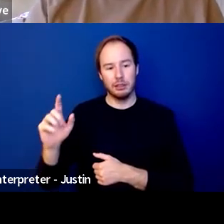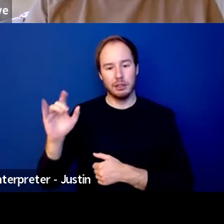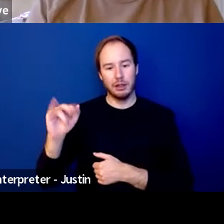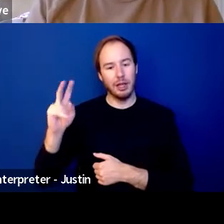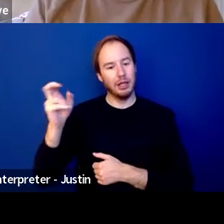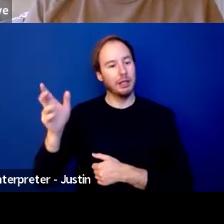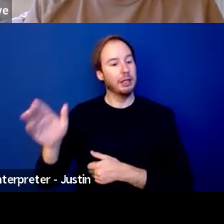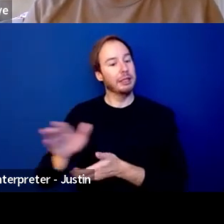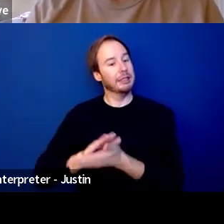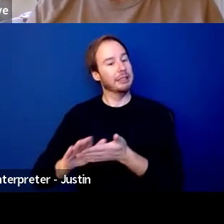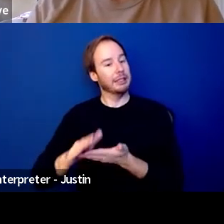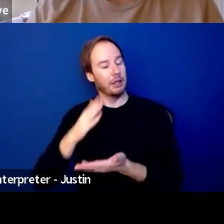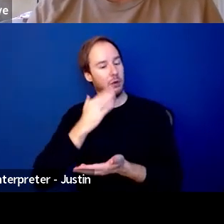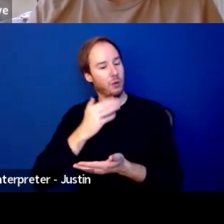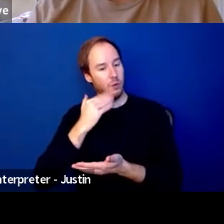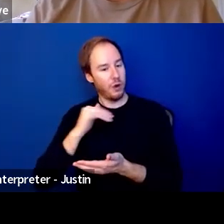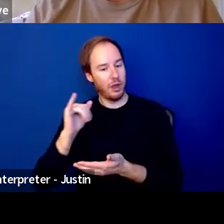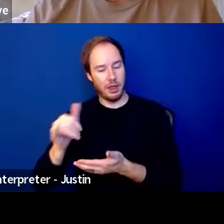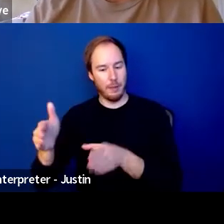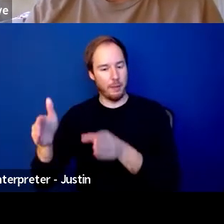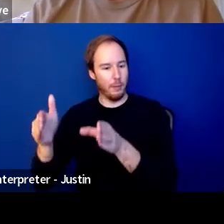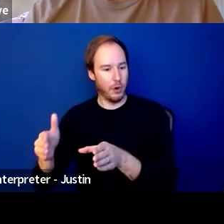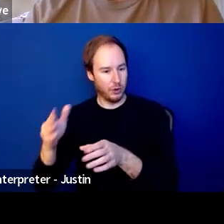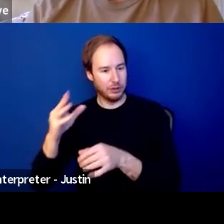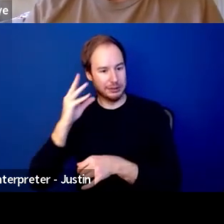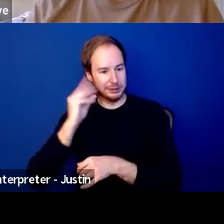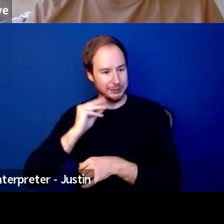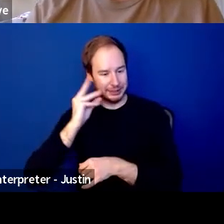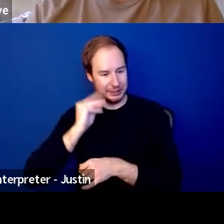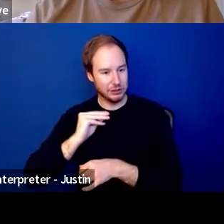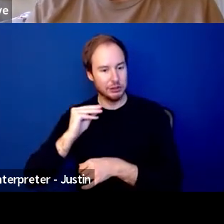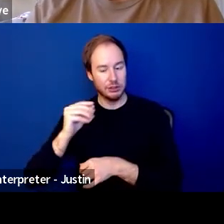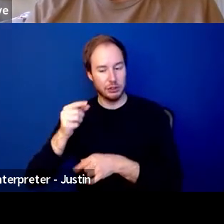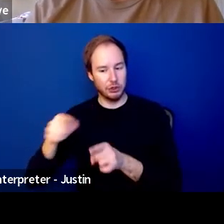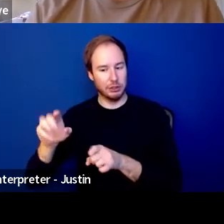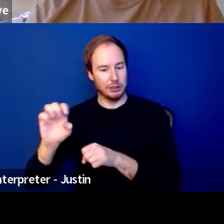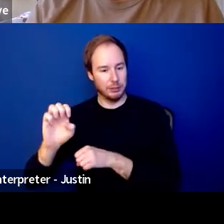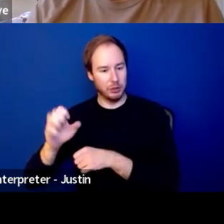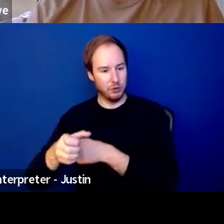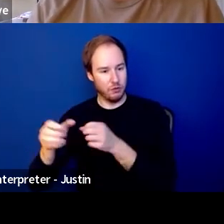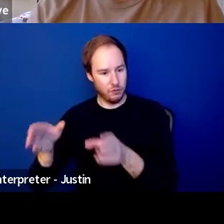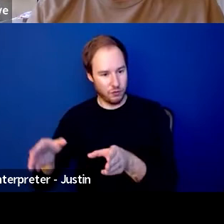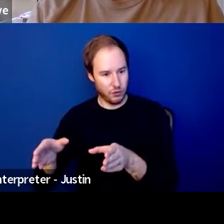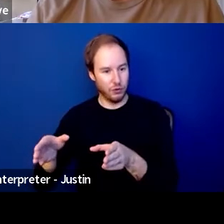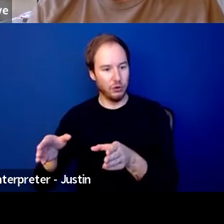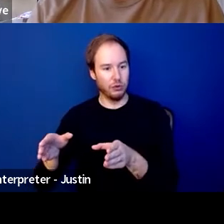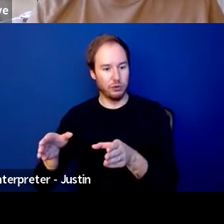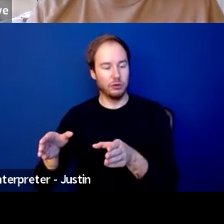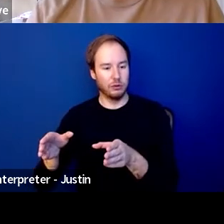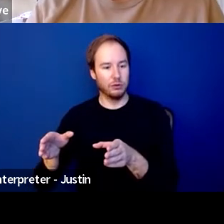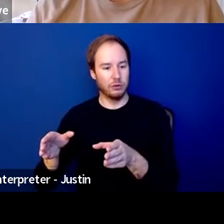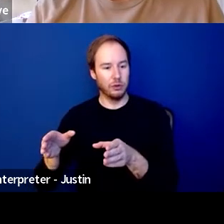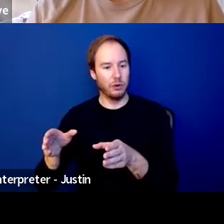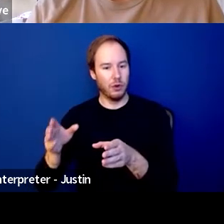and care that the person in the emergency room receives increases even more,